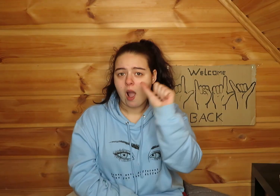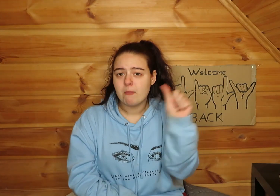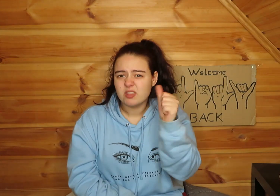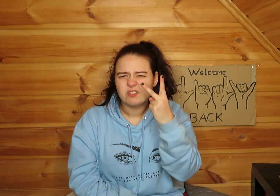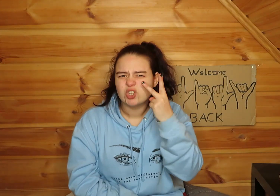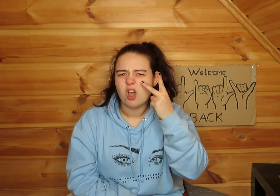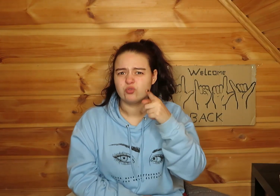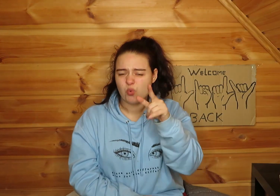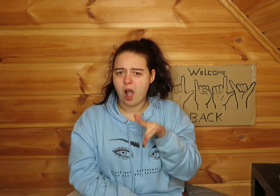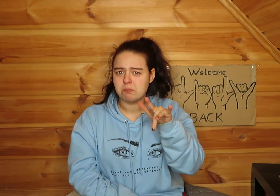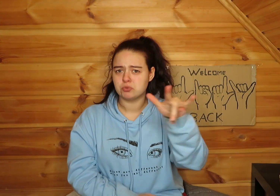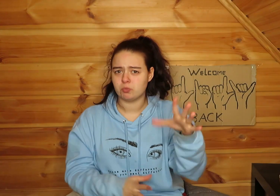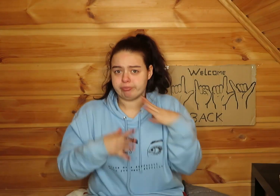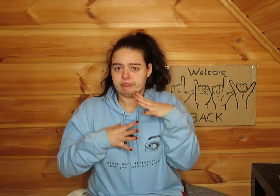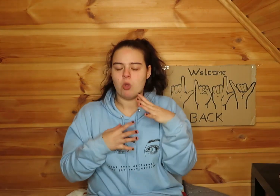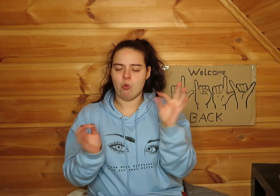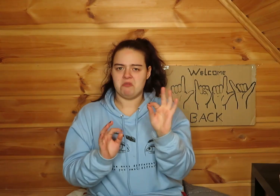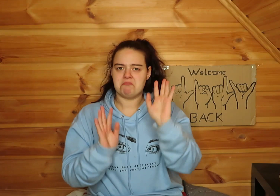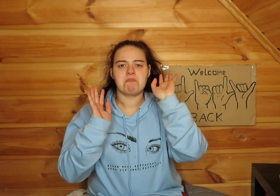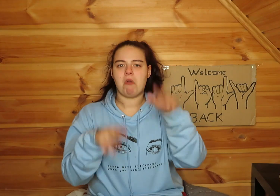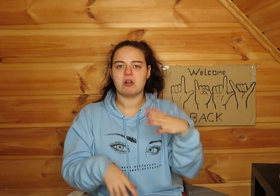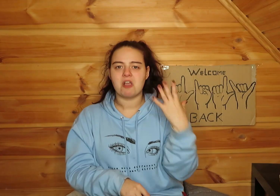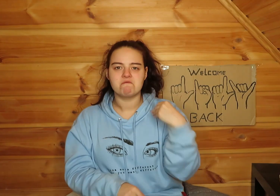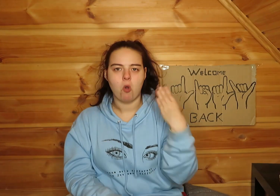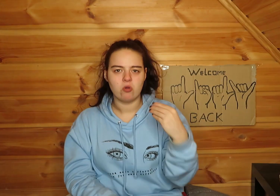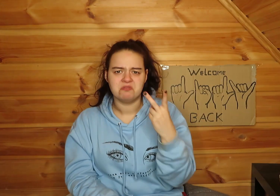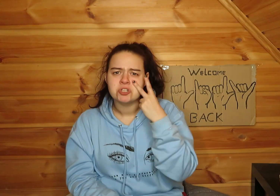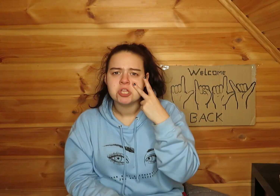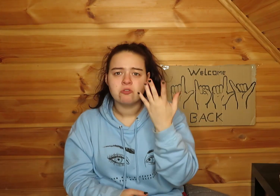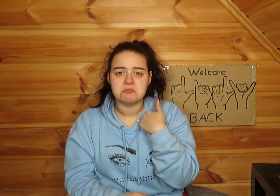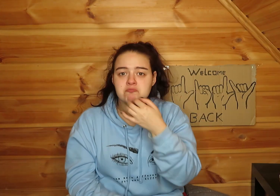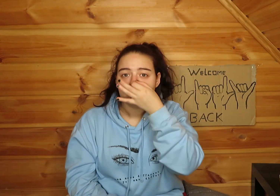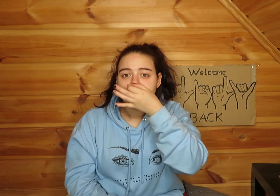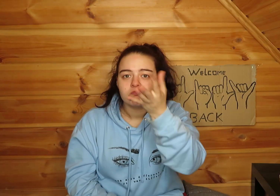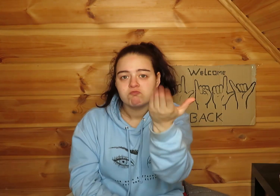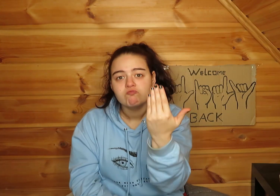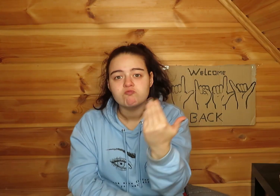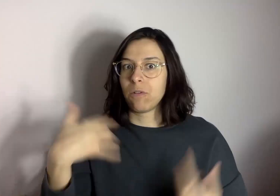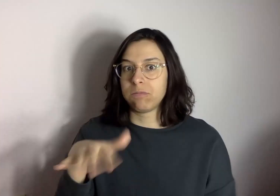Amanda what about you? Are you startle easily or are you just used to it? I am curious.